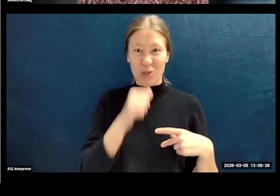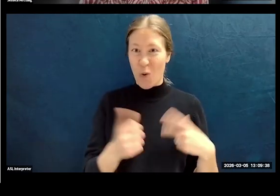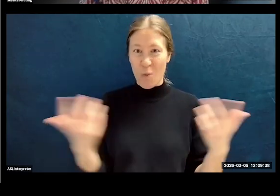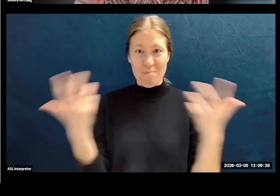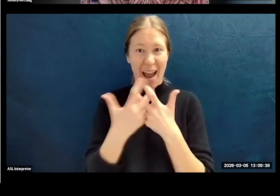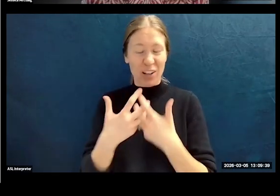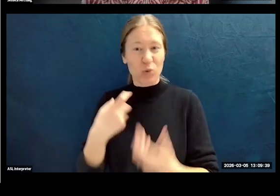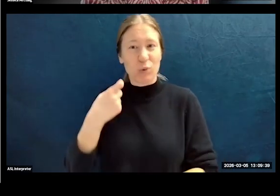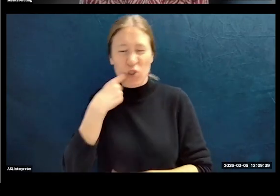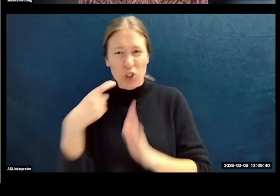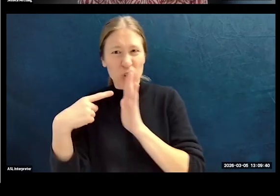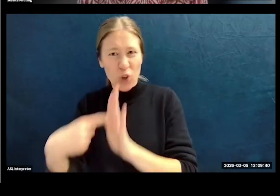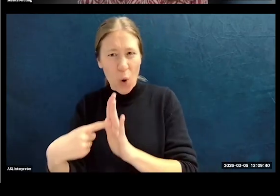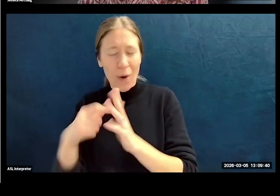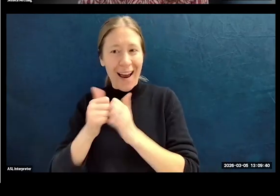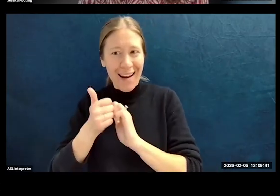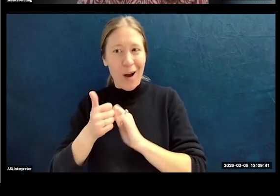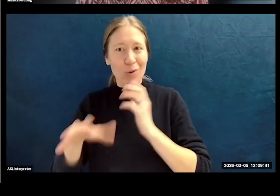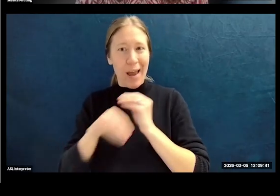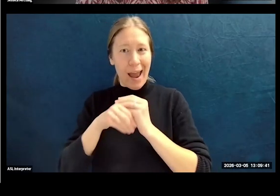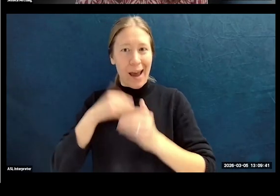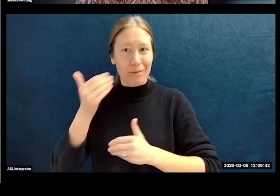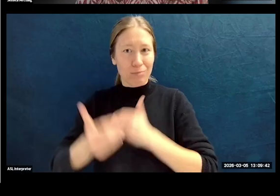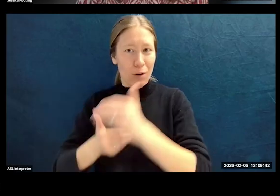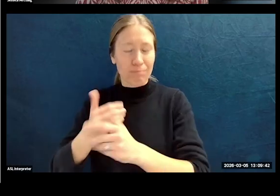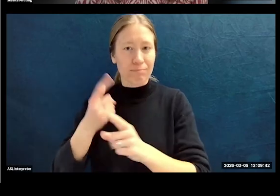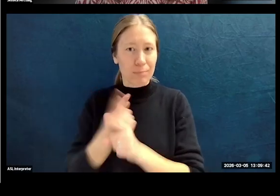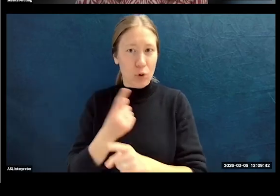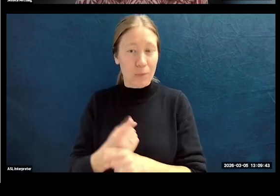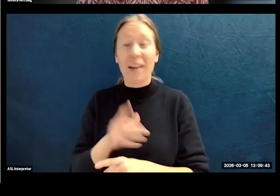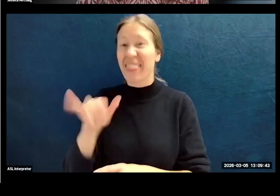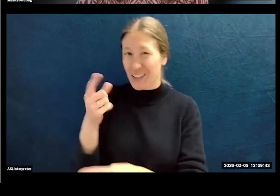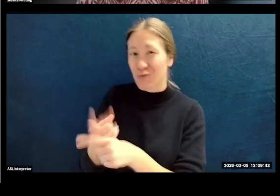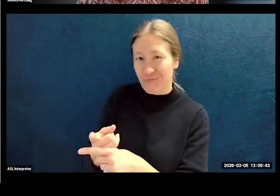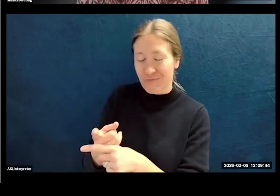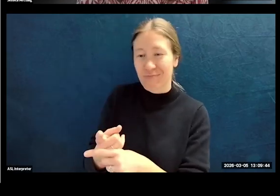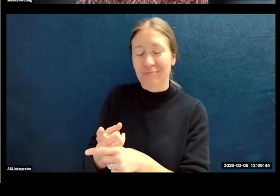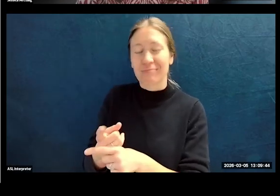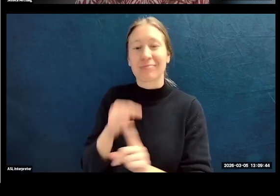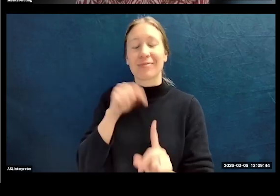in terms of adding proper tags manually. And that is correct. So in the sample file,